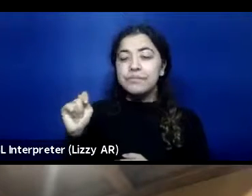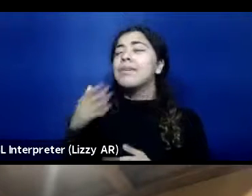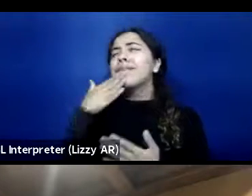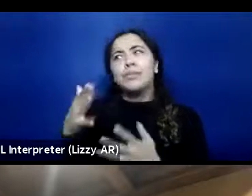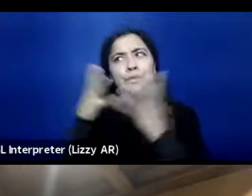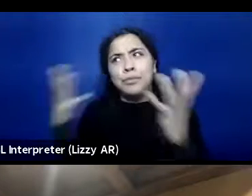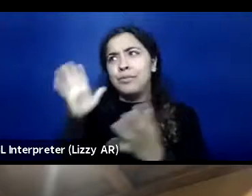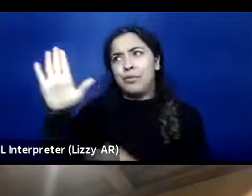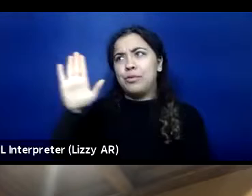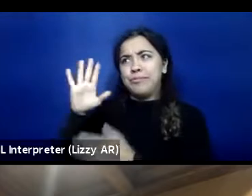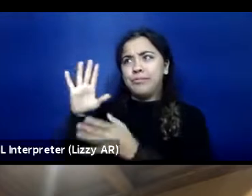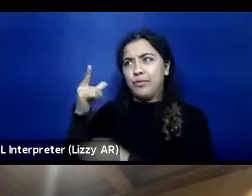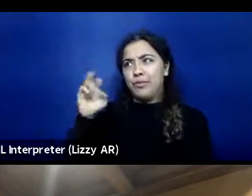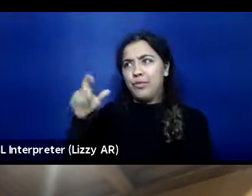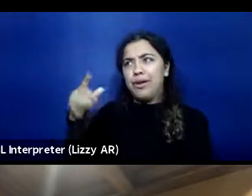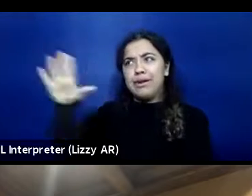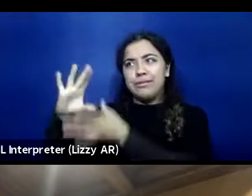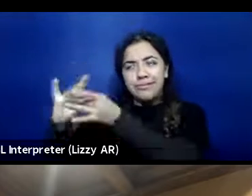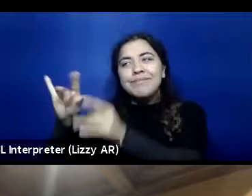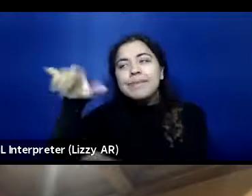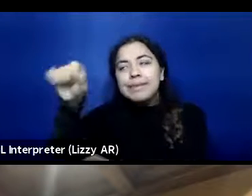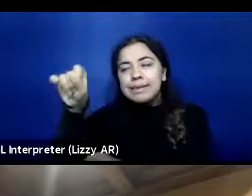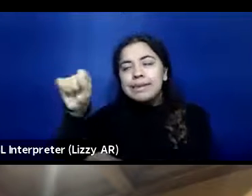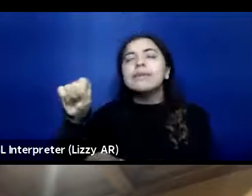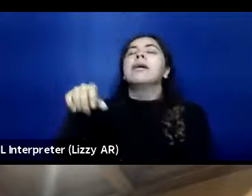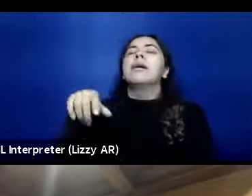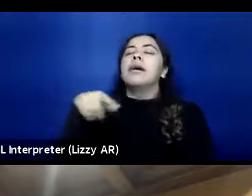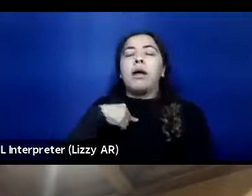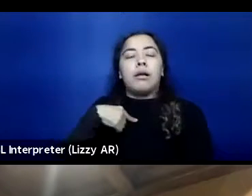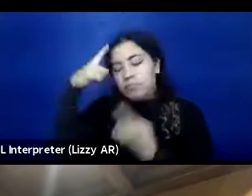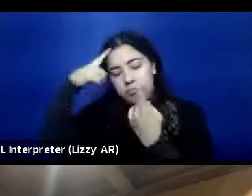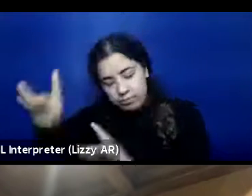"Look, if you have finally figured out a configuration